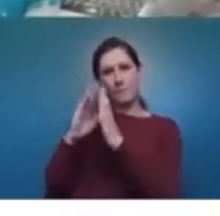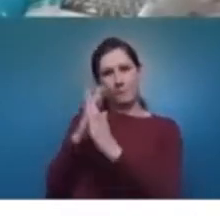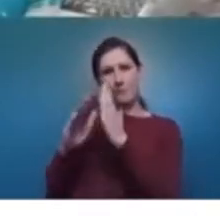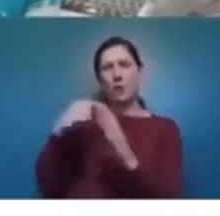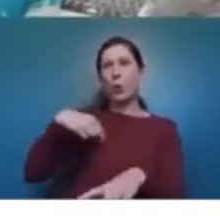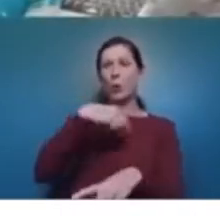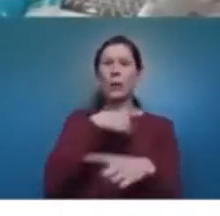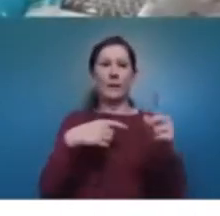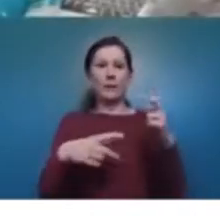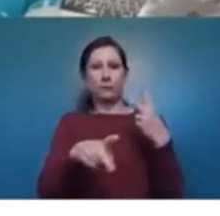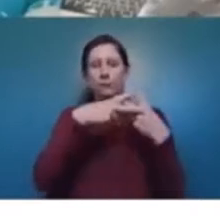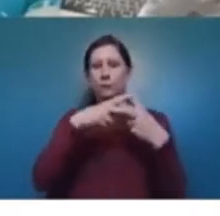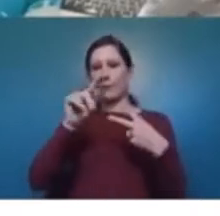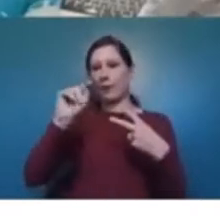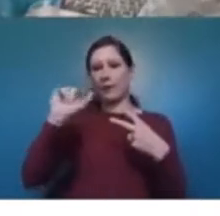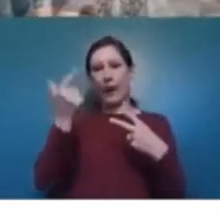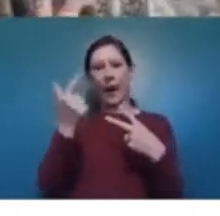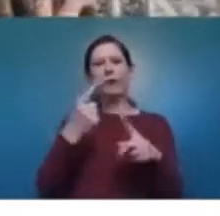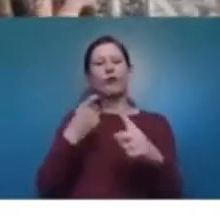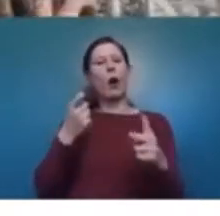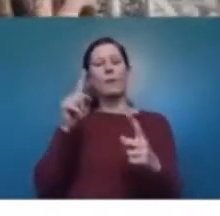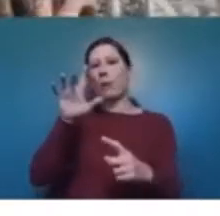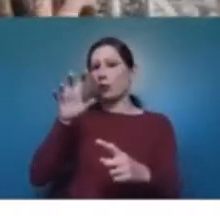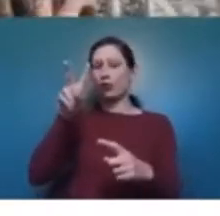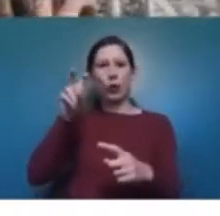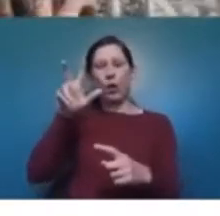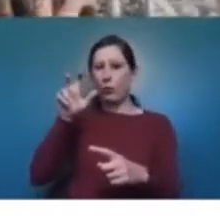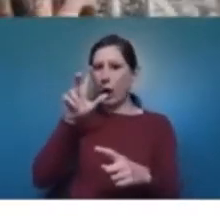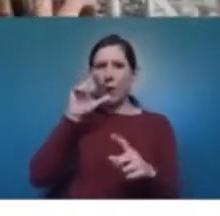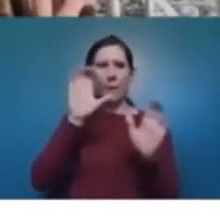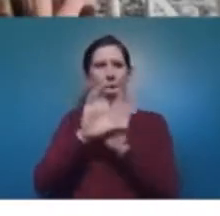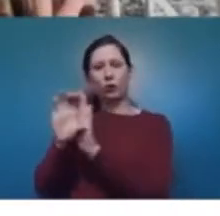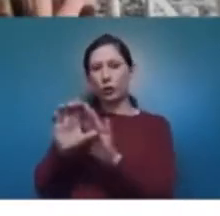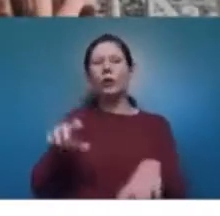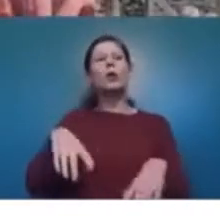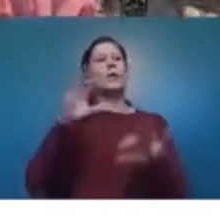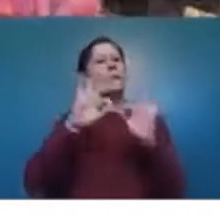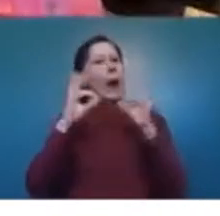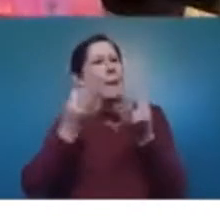been tagged in hundreds of pictures of people tuning in for our events--families checking in during snack time